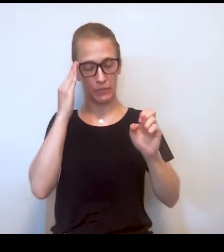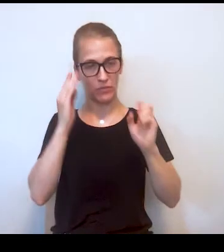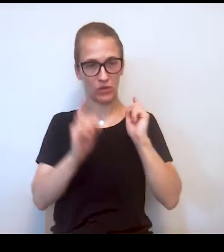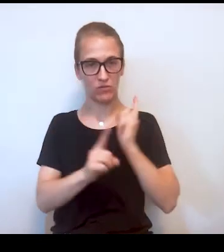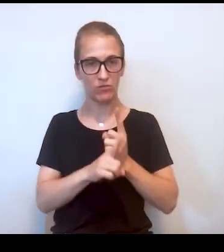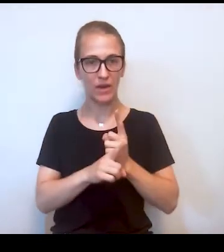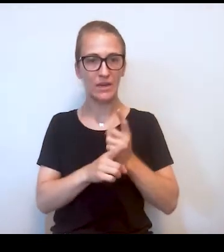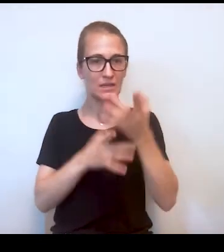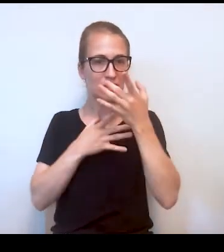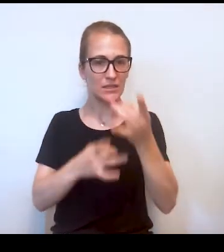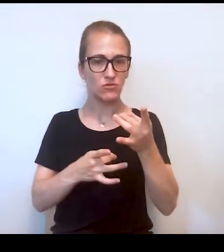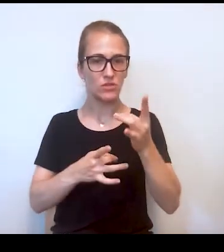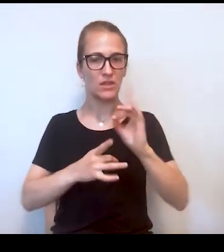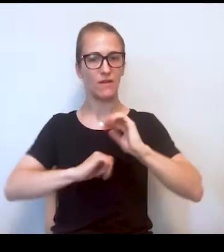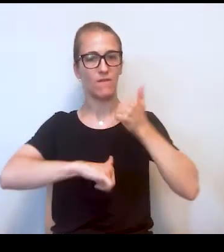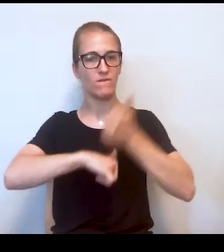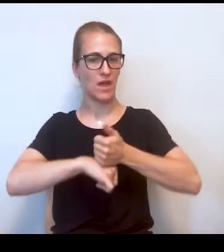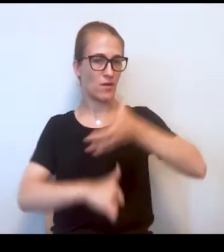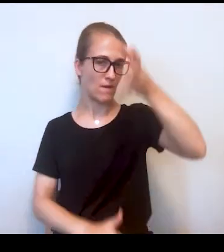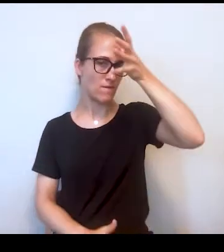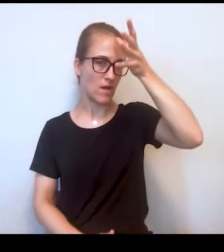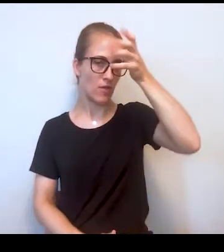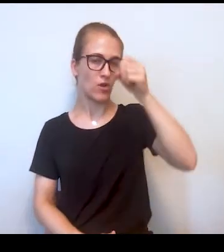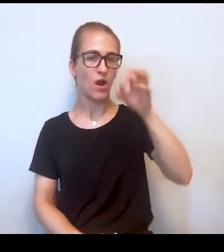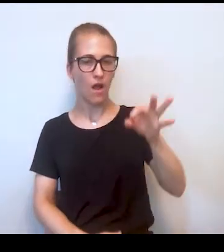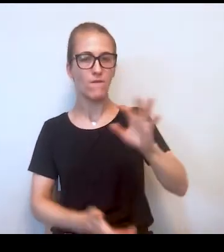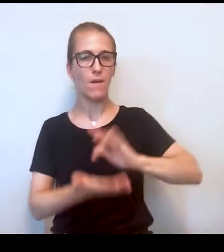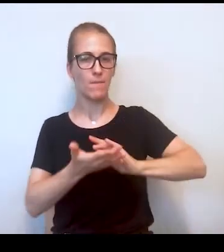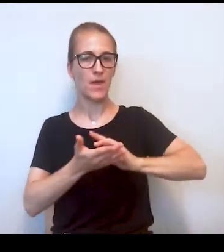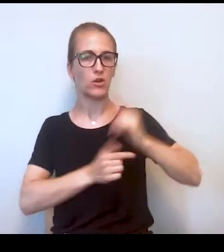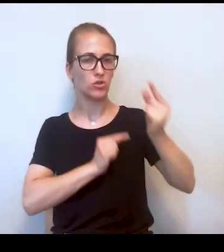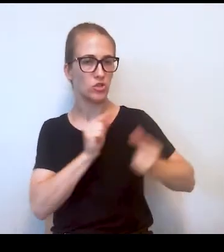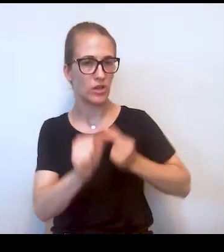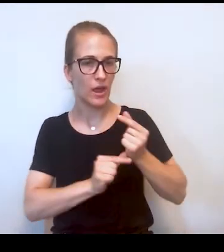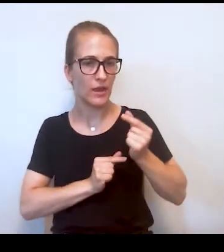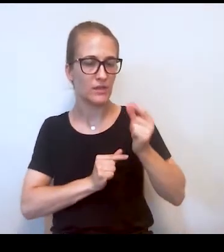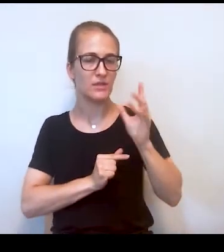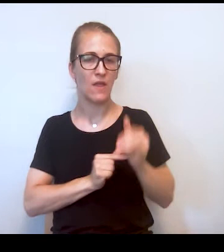was the person who discovered these initial point mutations.